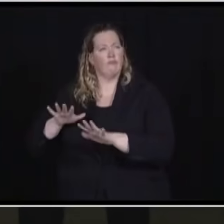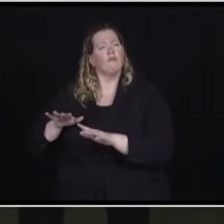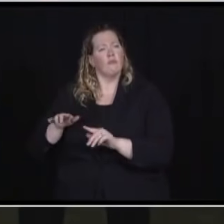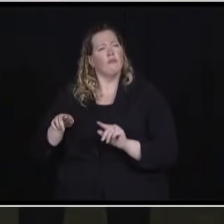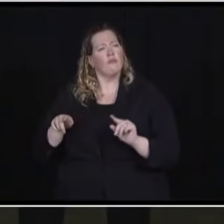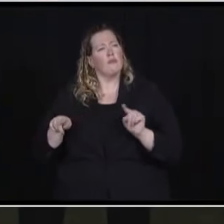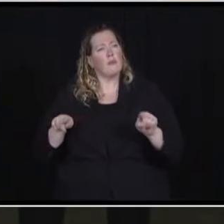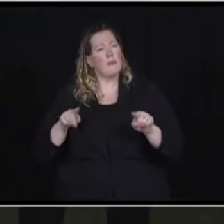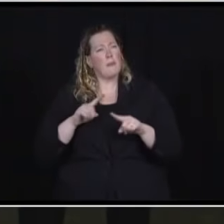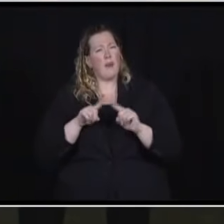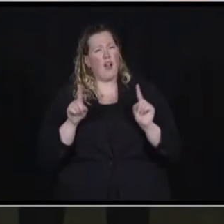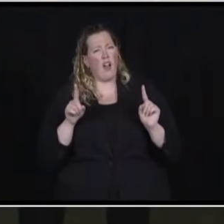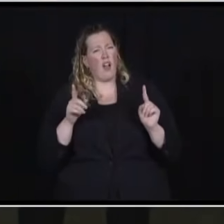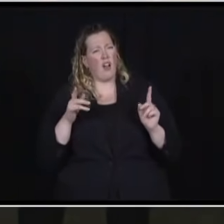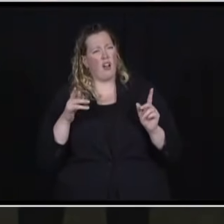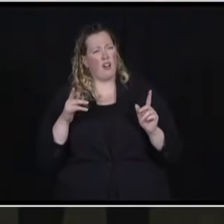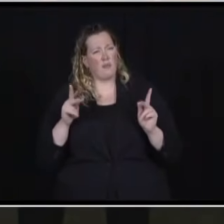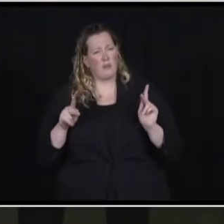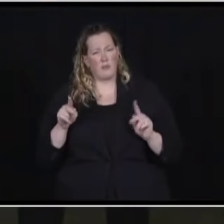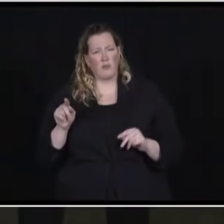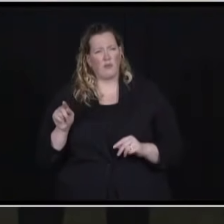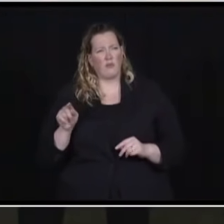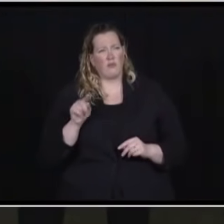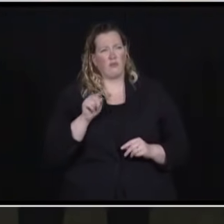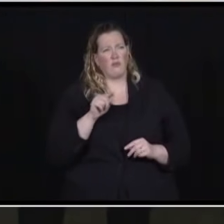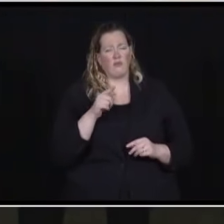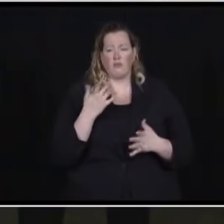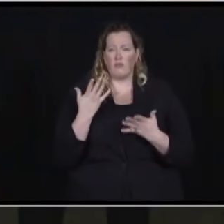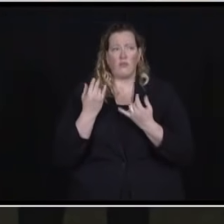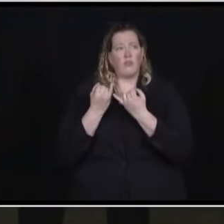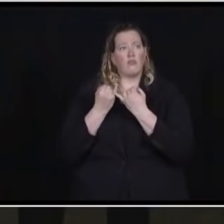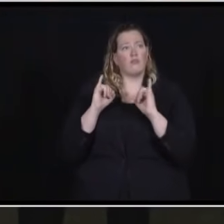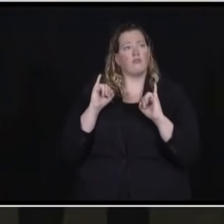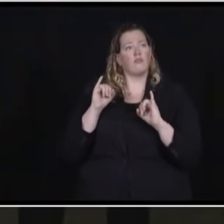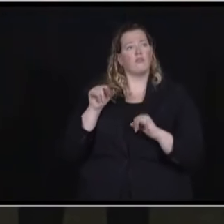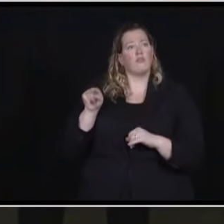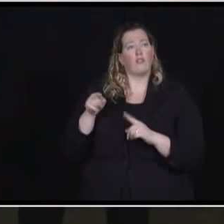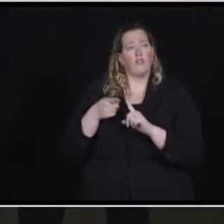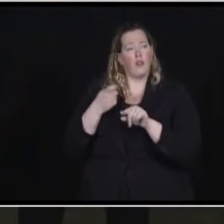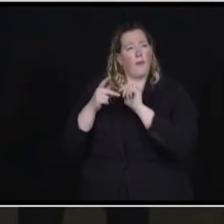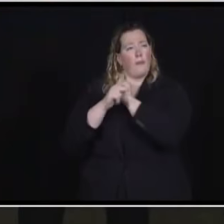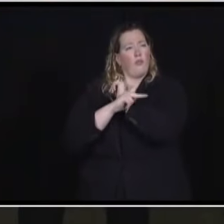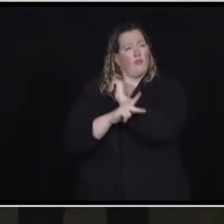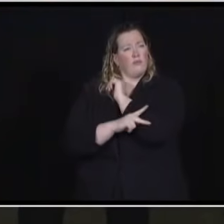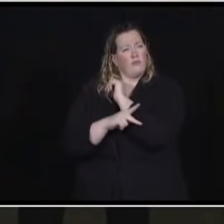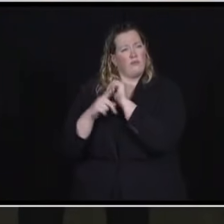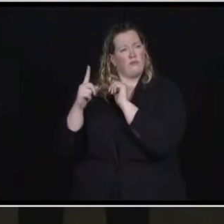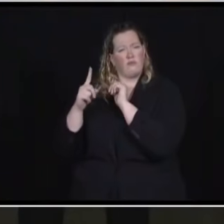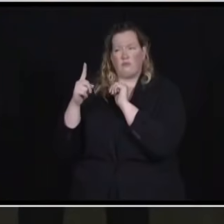Next question comes from Canadian press, please go ahead. Thank you so much, this is for the premier,